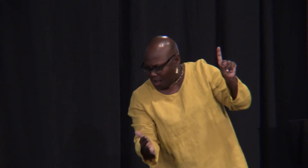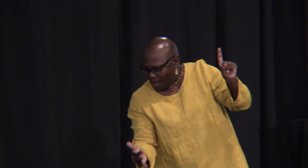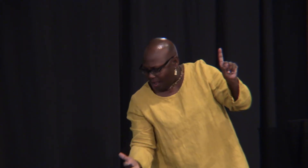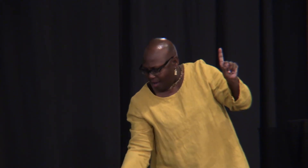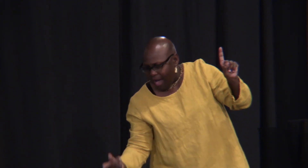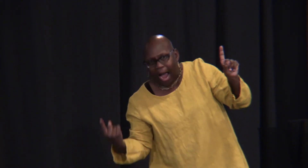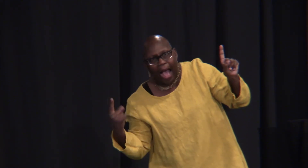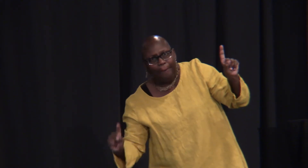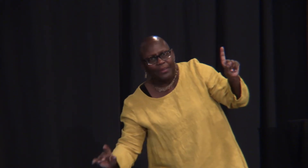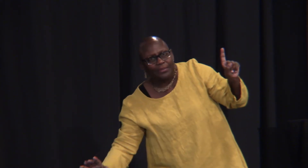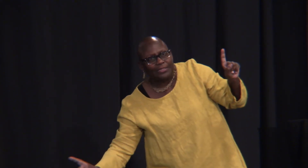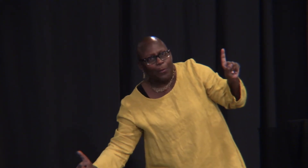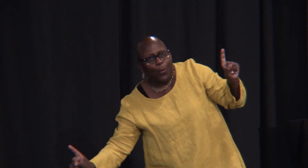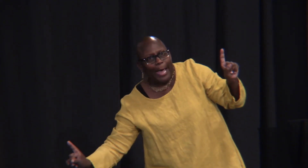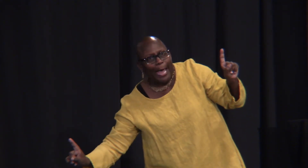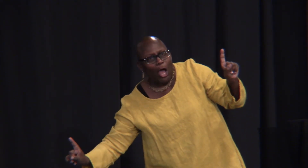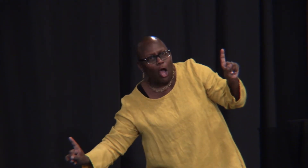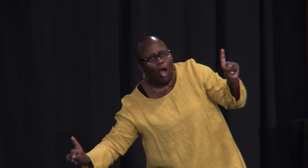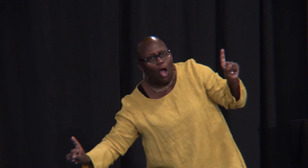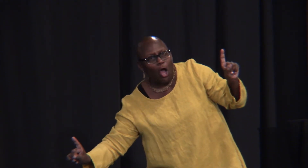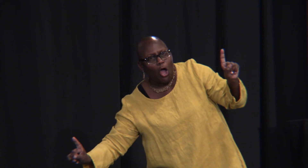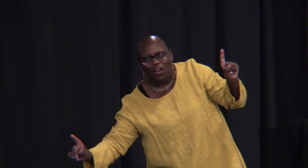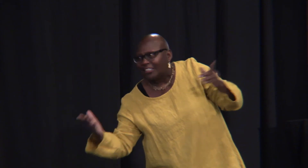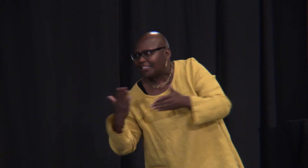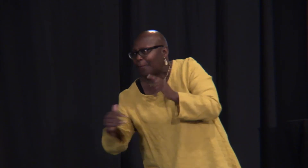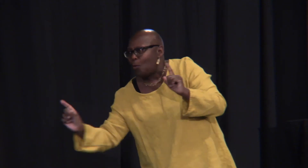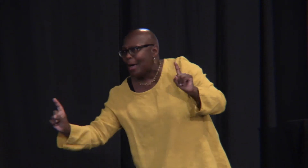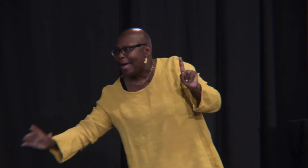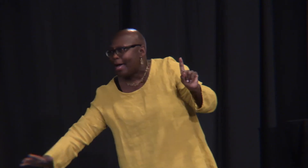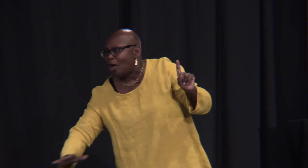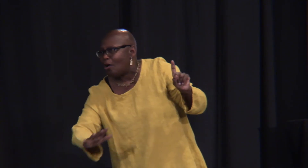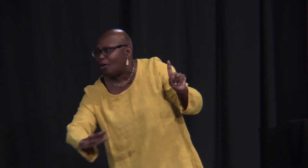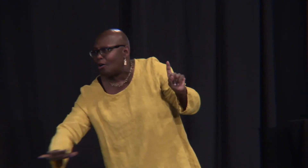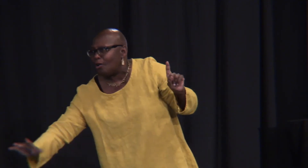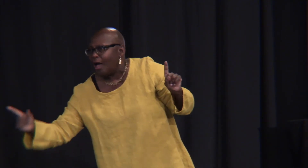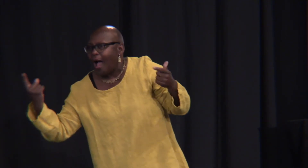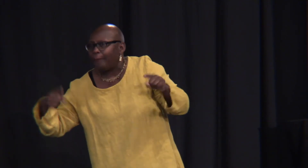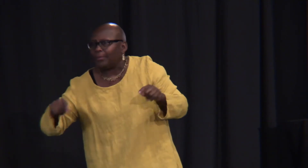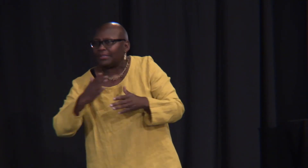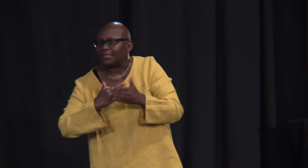have been in deaf education for all these years and have so much experience.